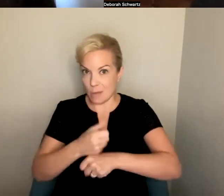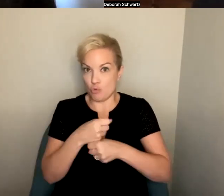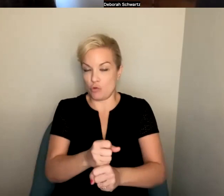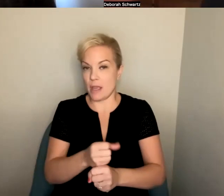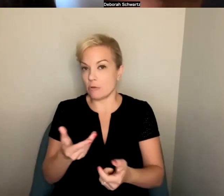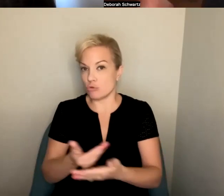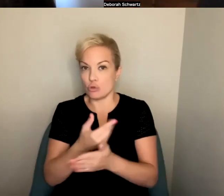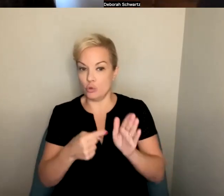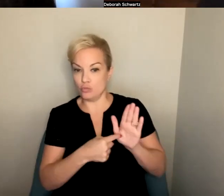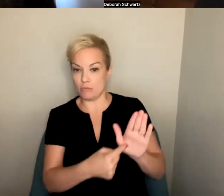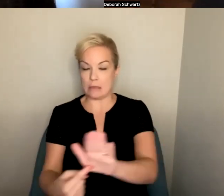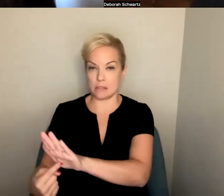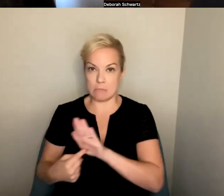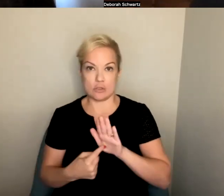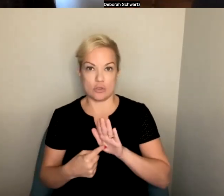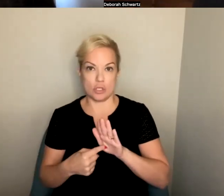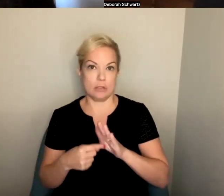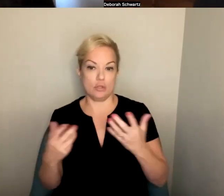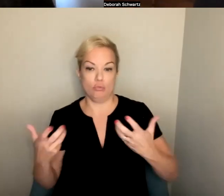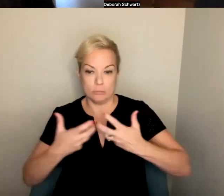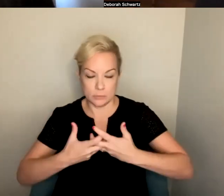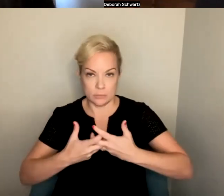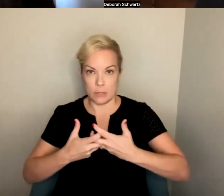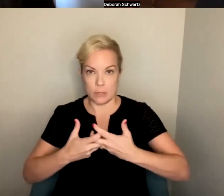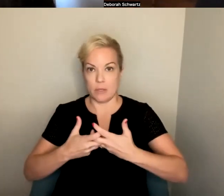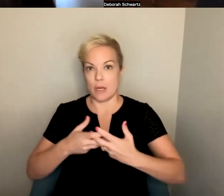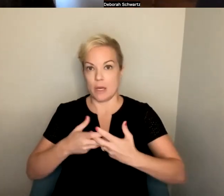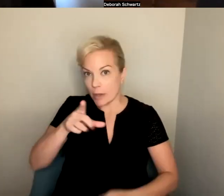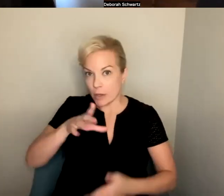you know, accompany what you're what you're learning from from all of this?